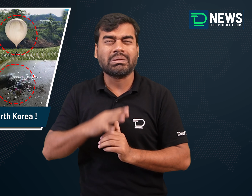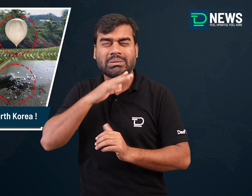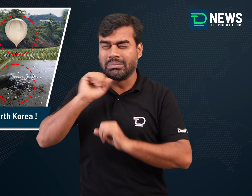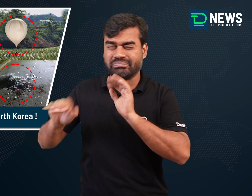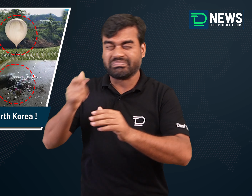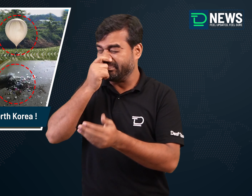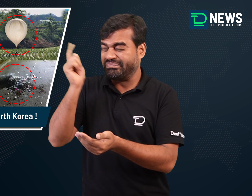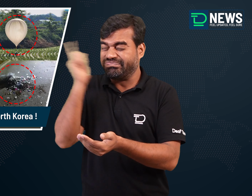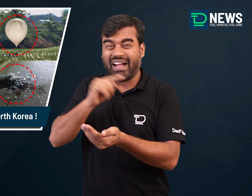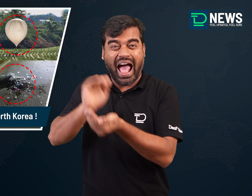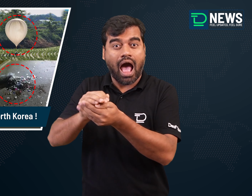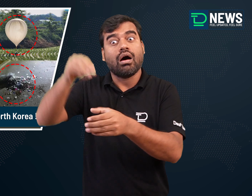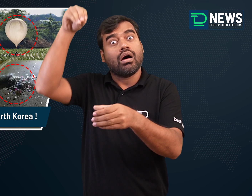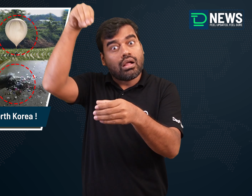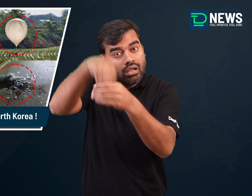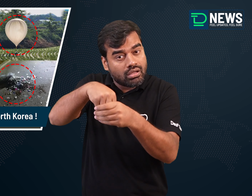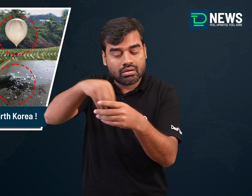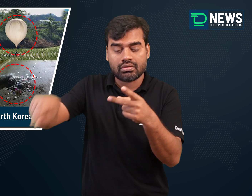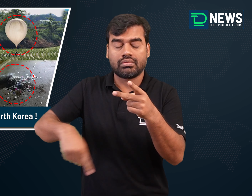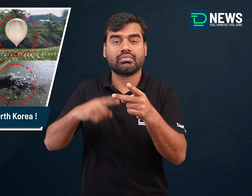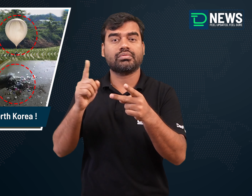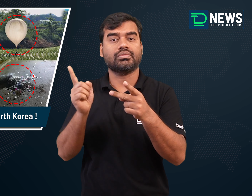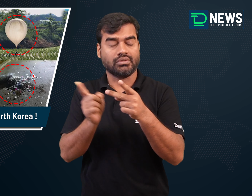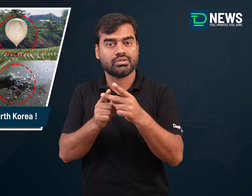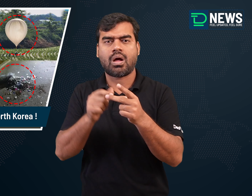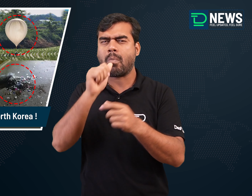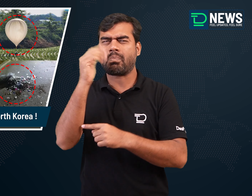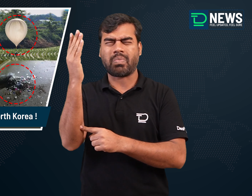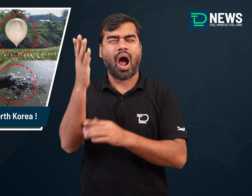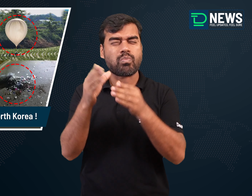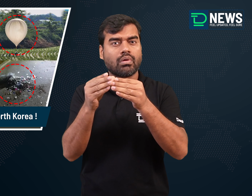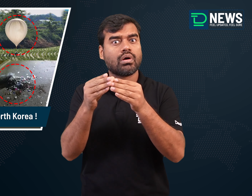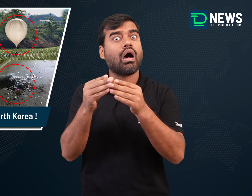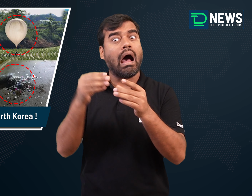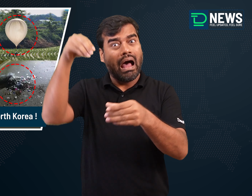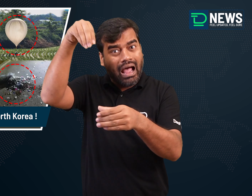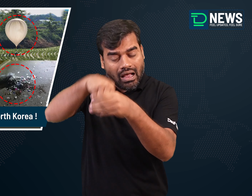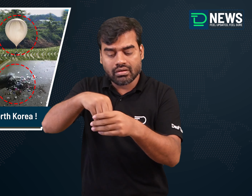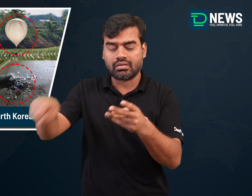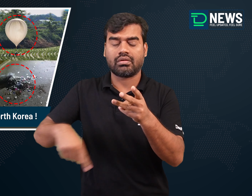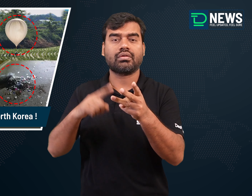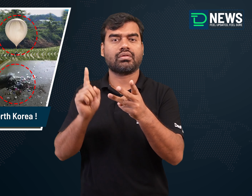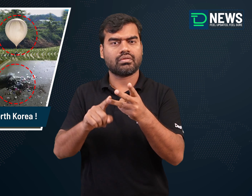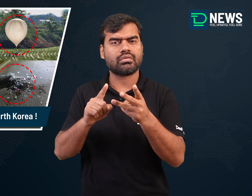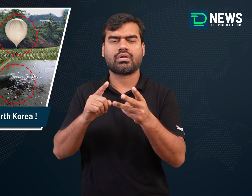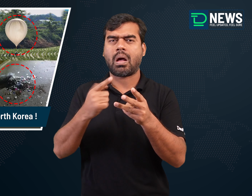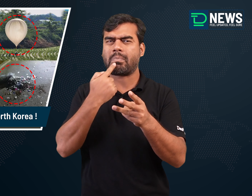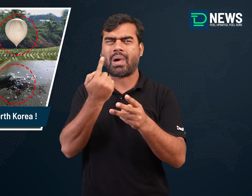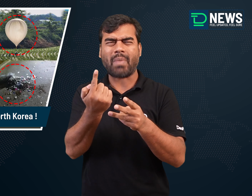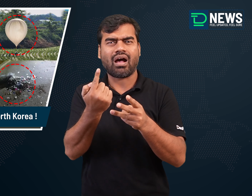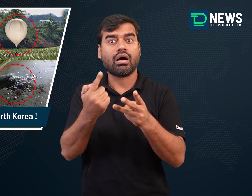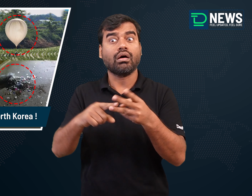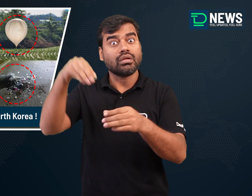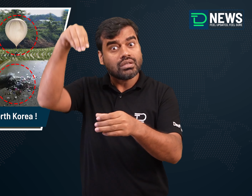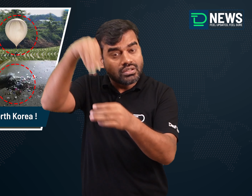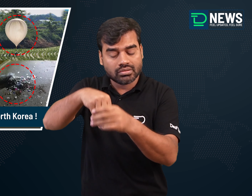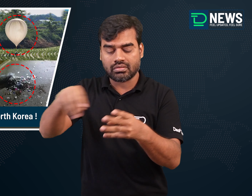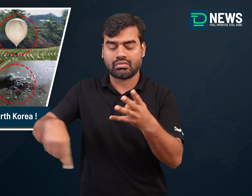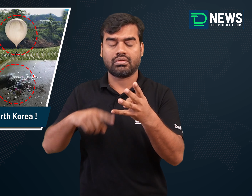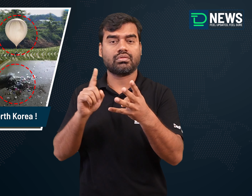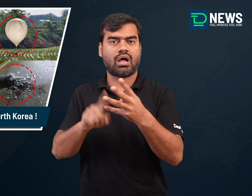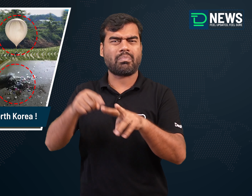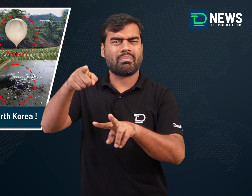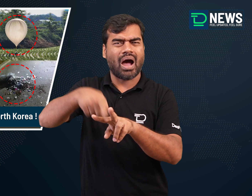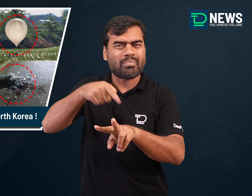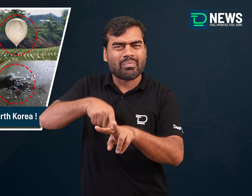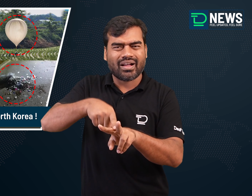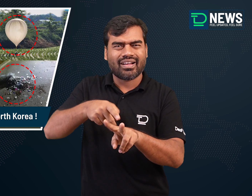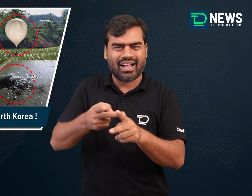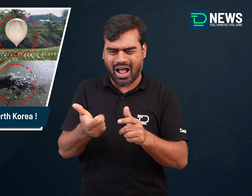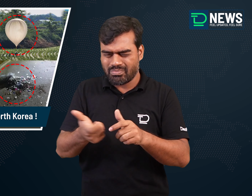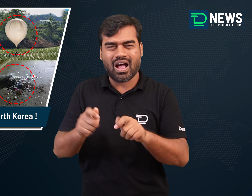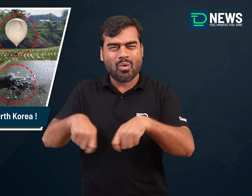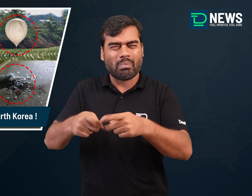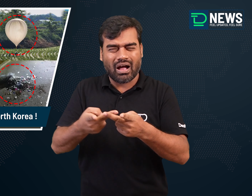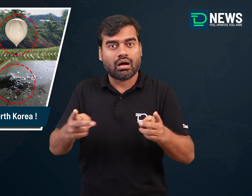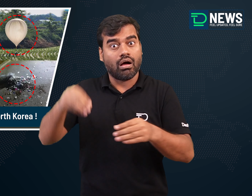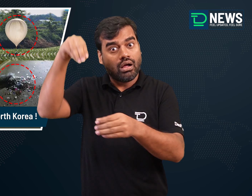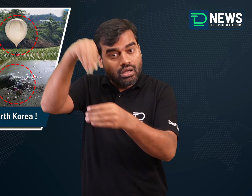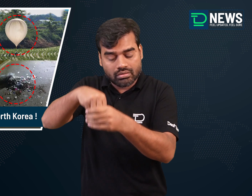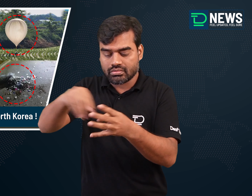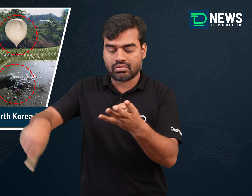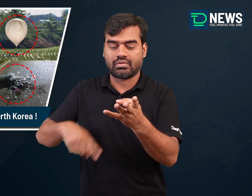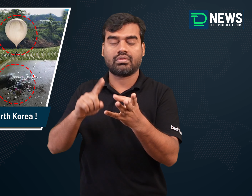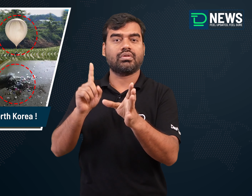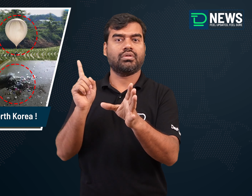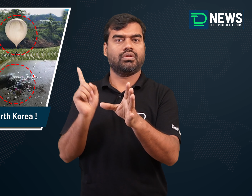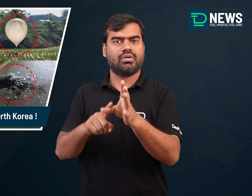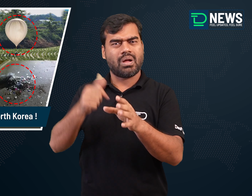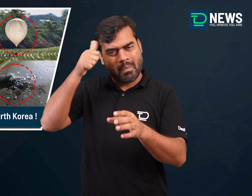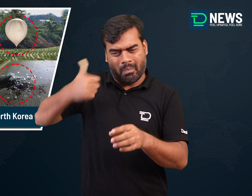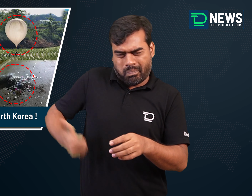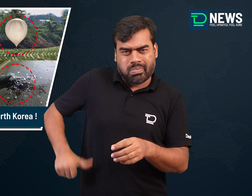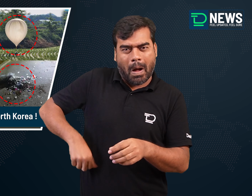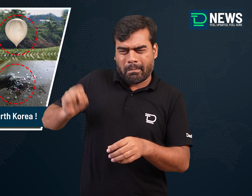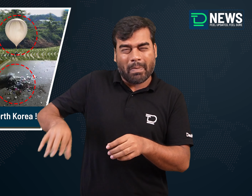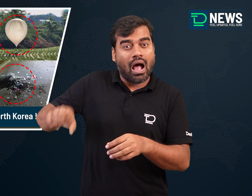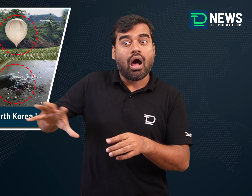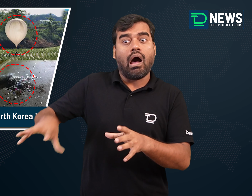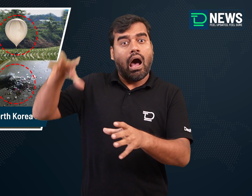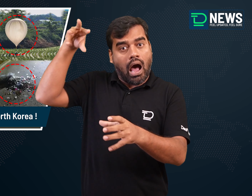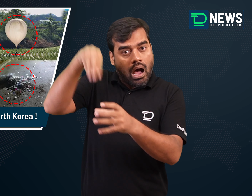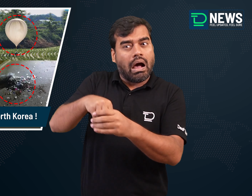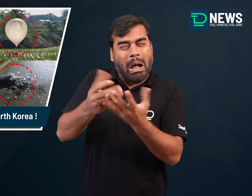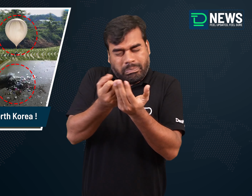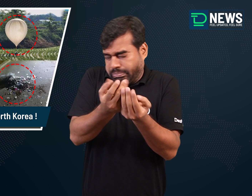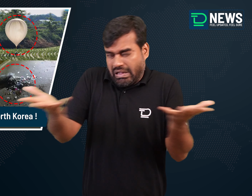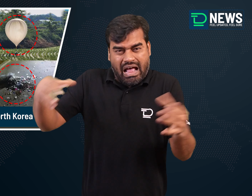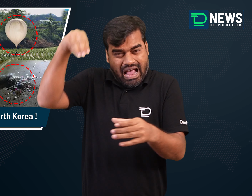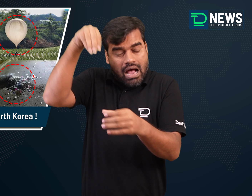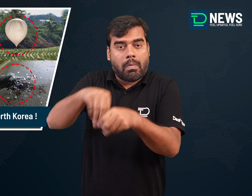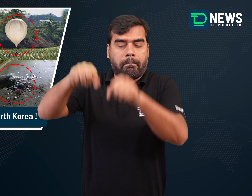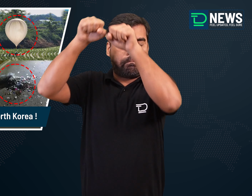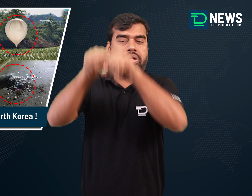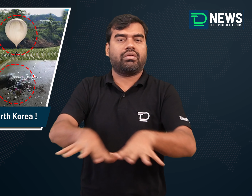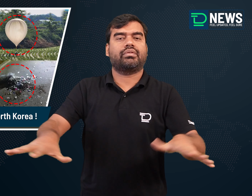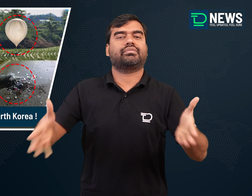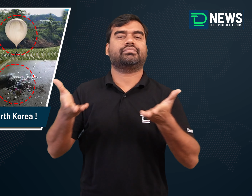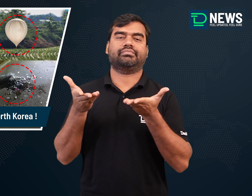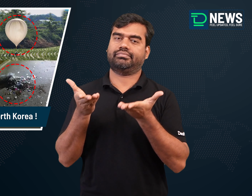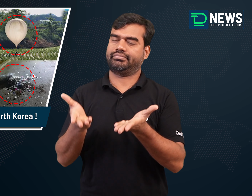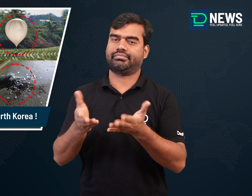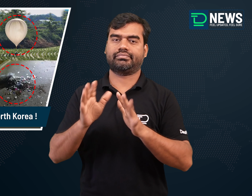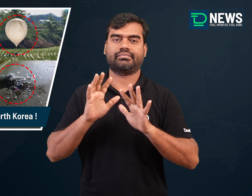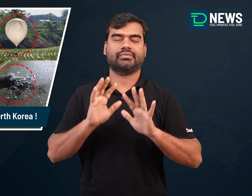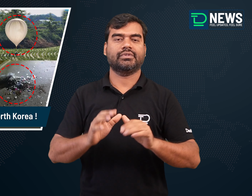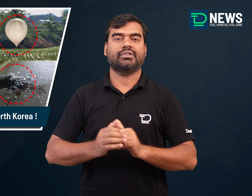garbage, plastic bottles, batteries, shoe parts, and dung.